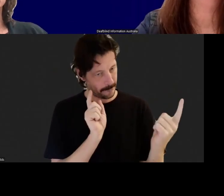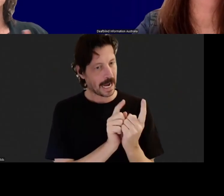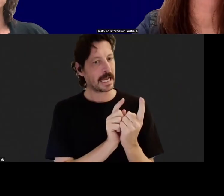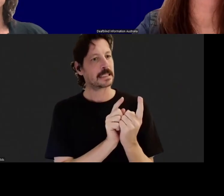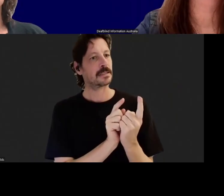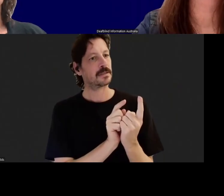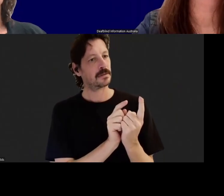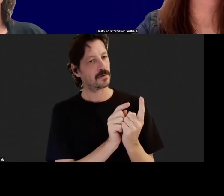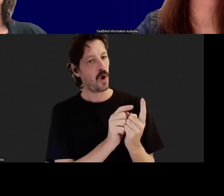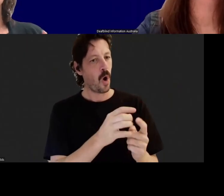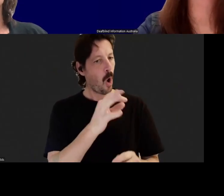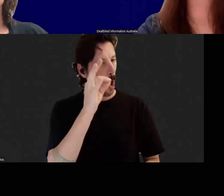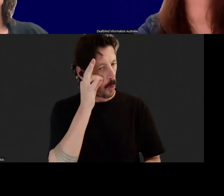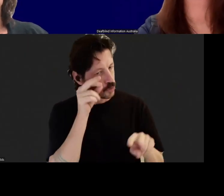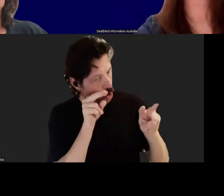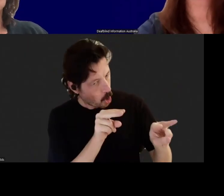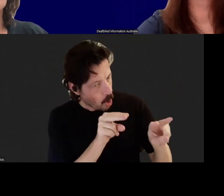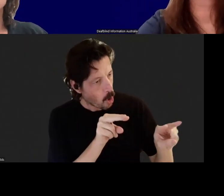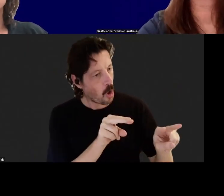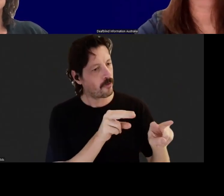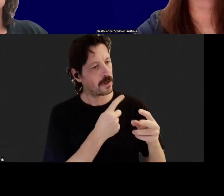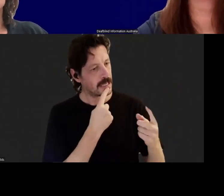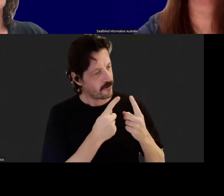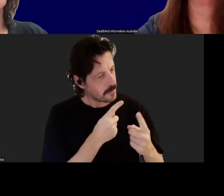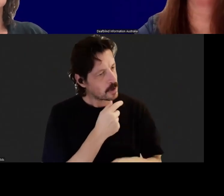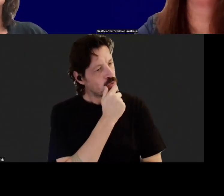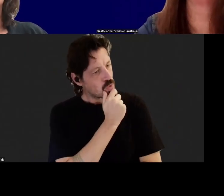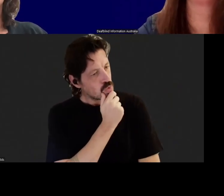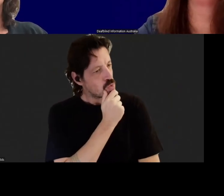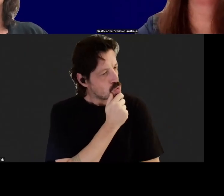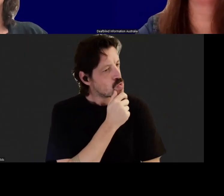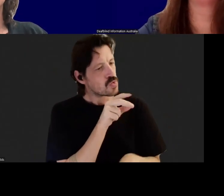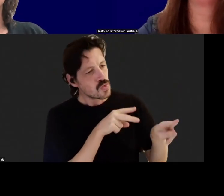my observations and I've collected all my information about the person and then